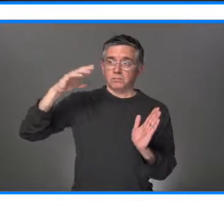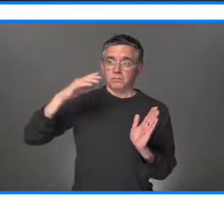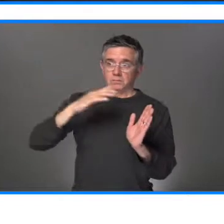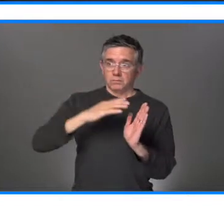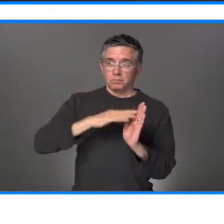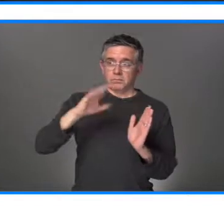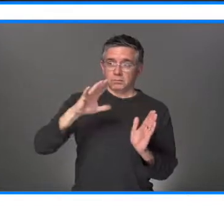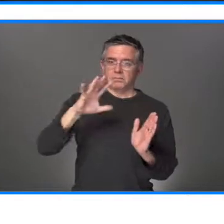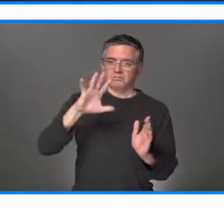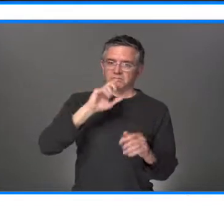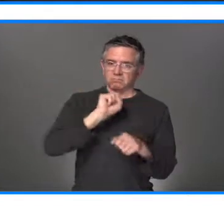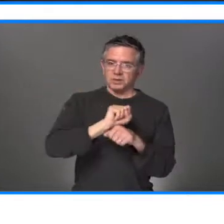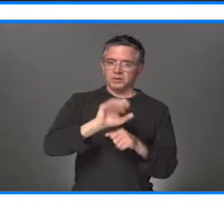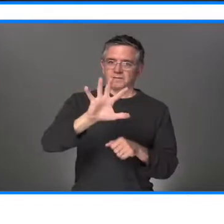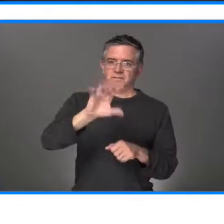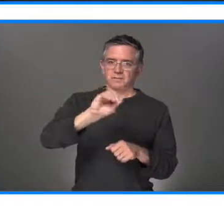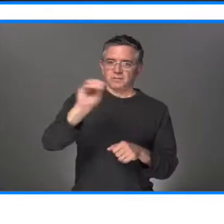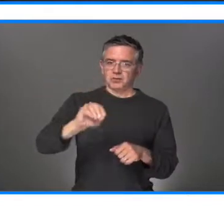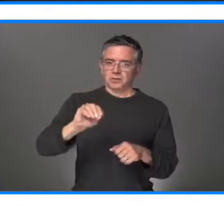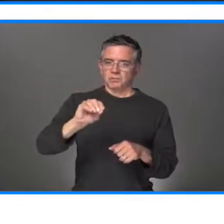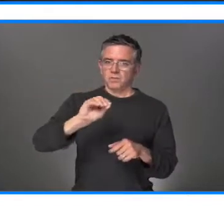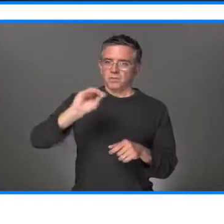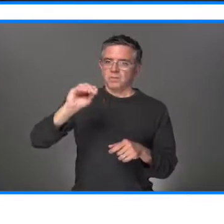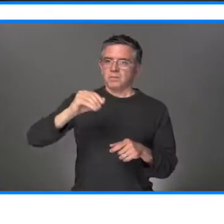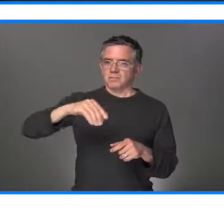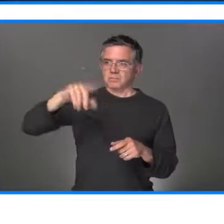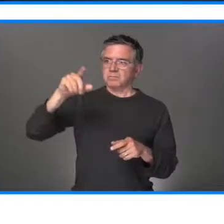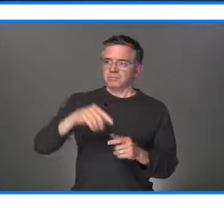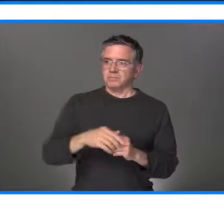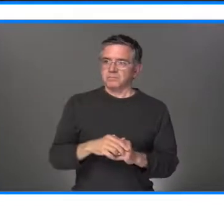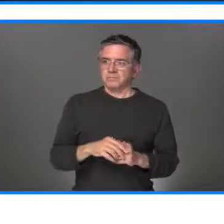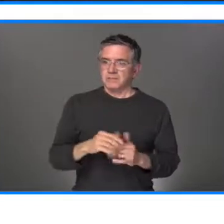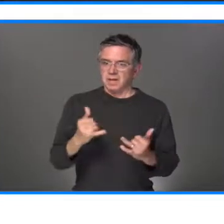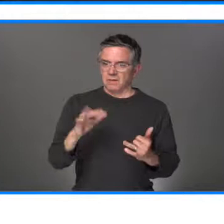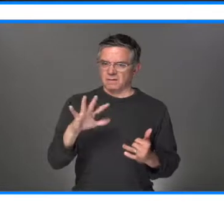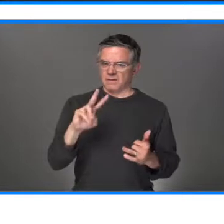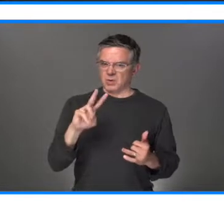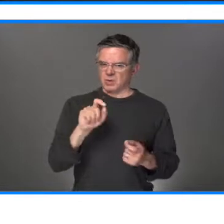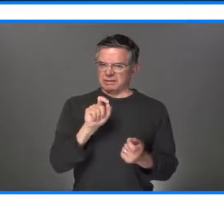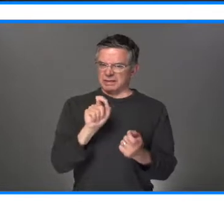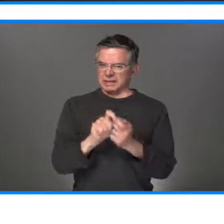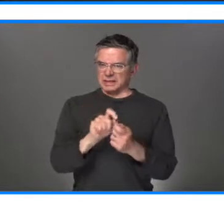with more than half of people, 52%, who can get vaccinated,